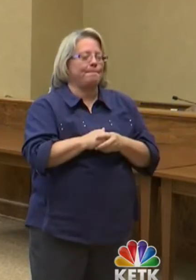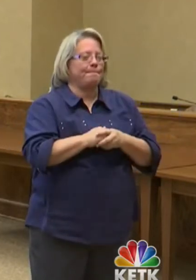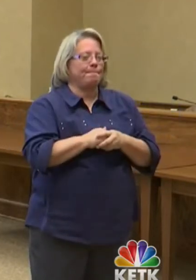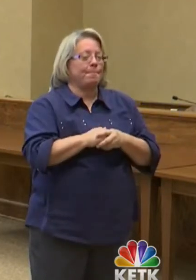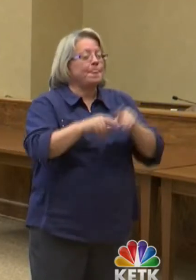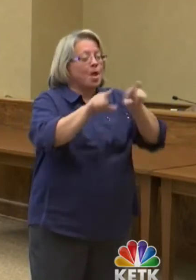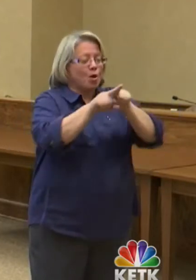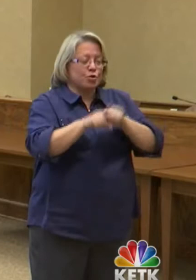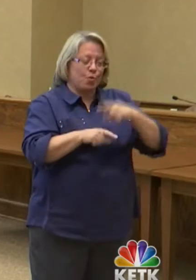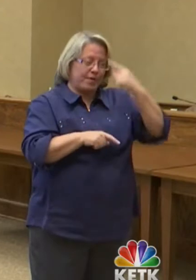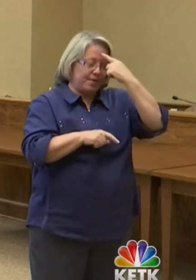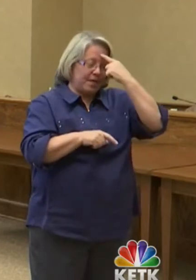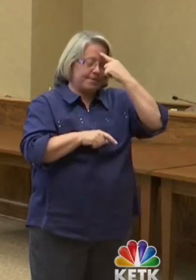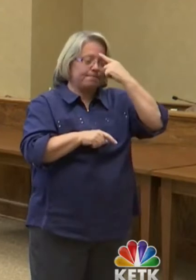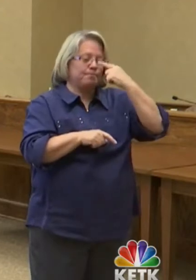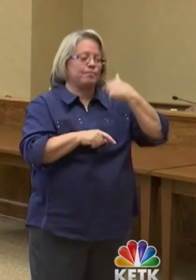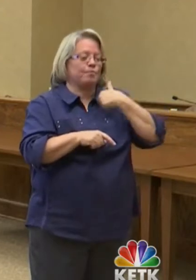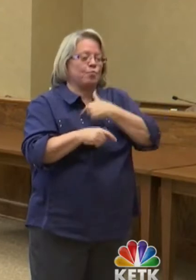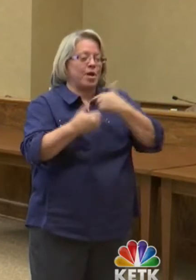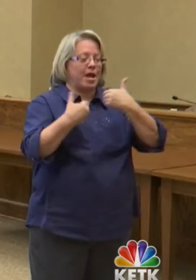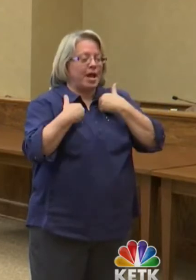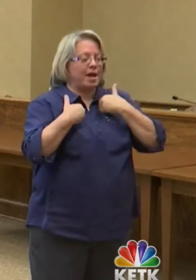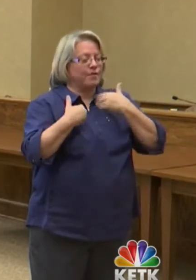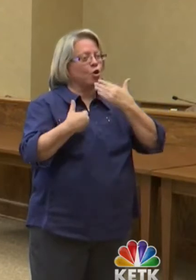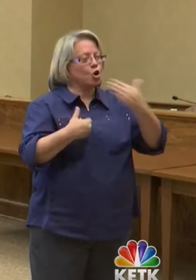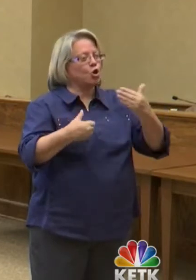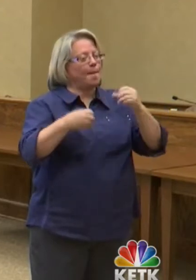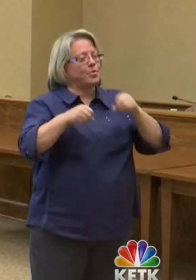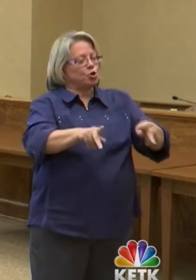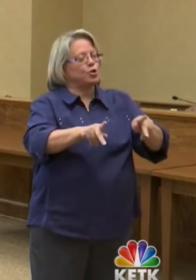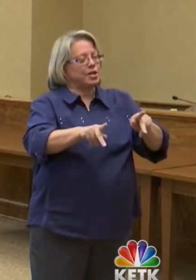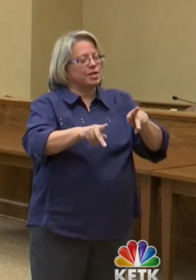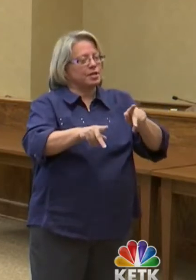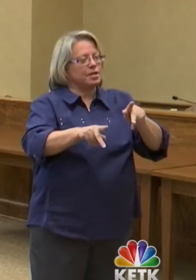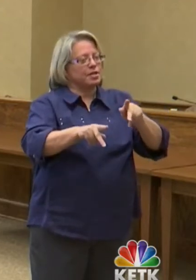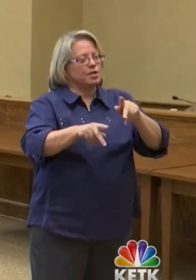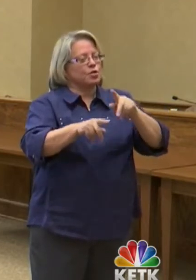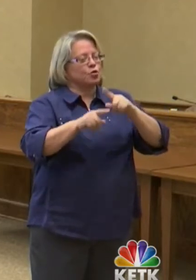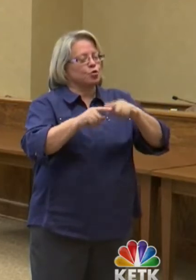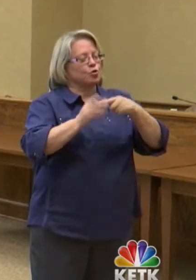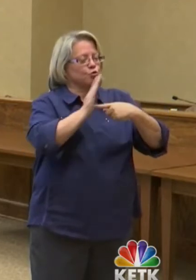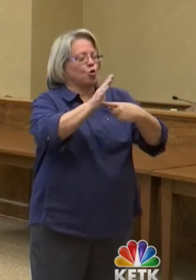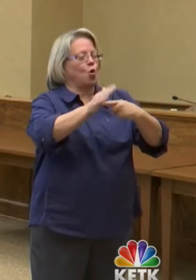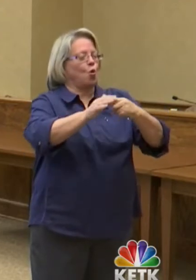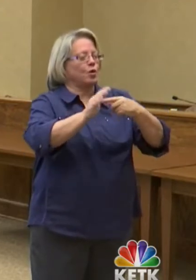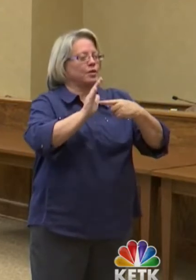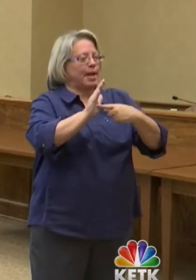LET'S BE VERY SUPPORTIVE. LET'S BE SMART ABOUT PROTECTING